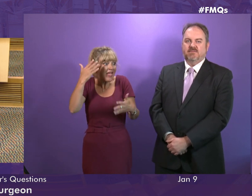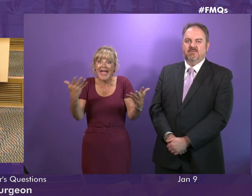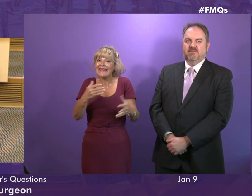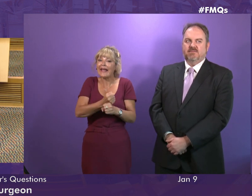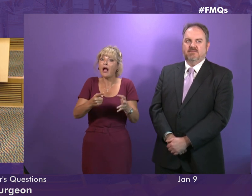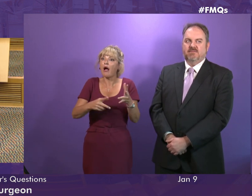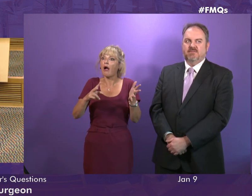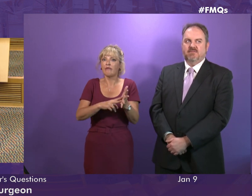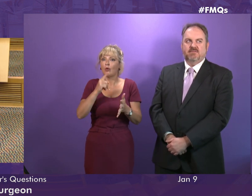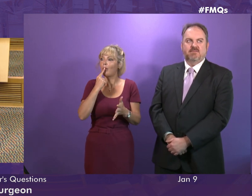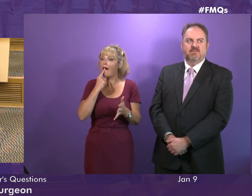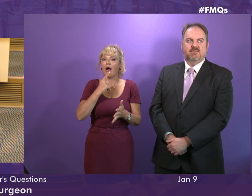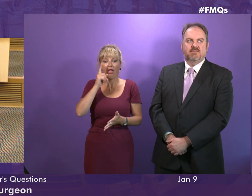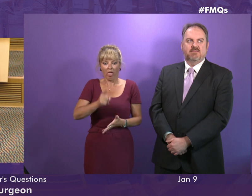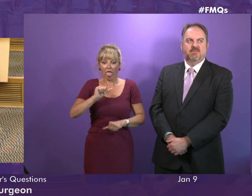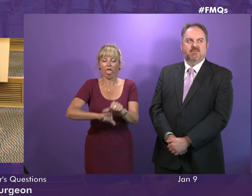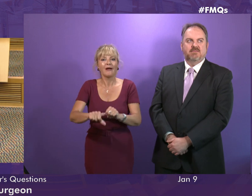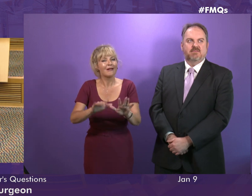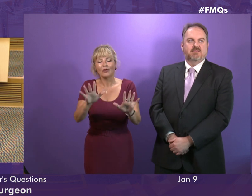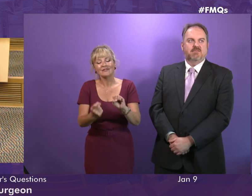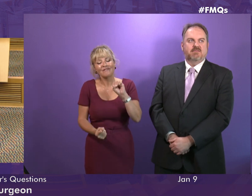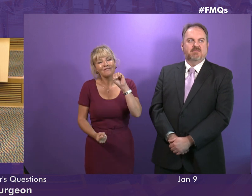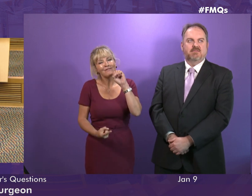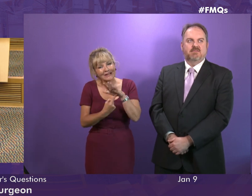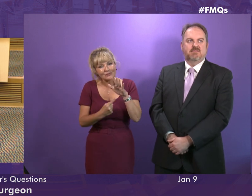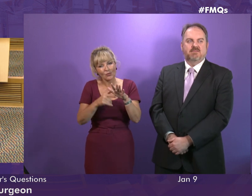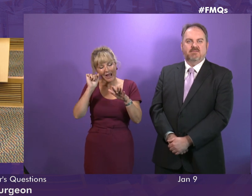we will go ahead and do something. It is absolutely vital that we go through proper processes.